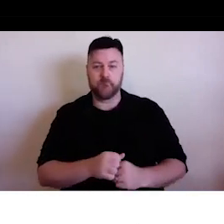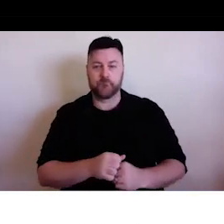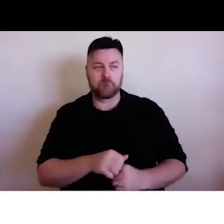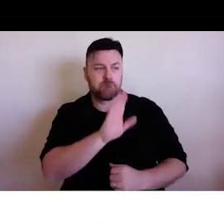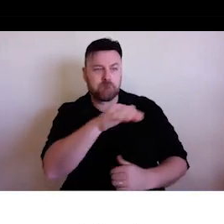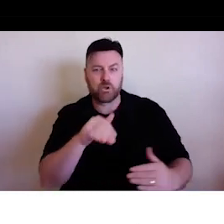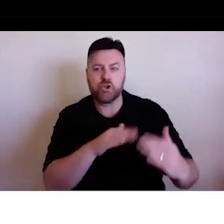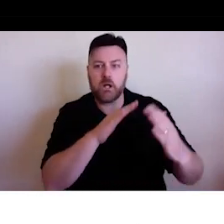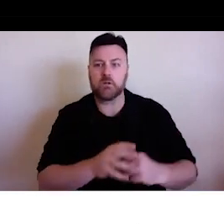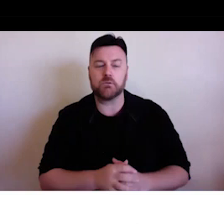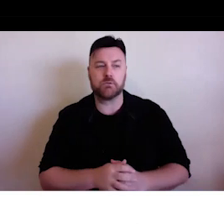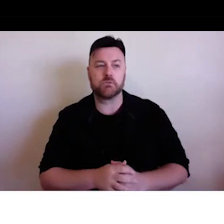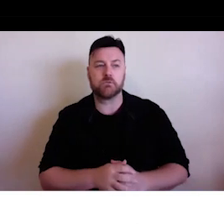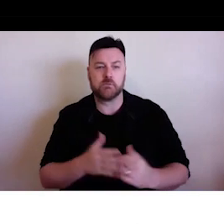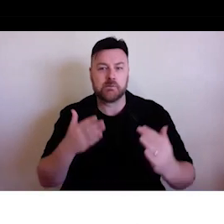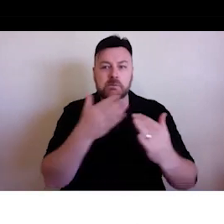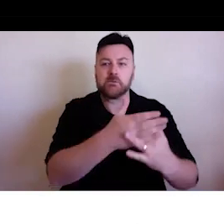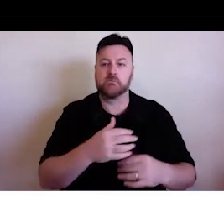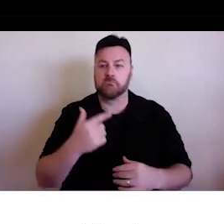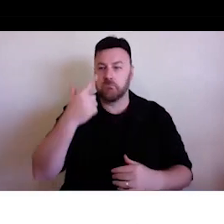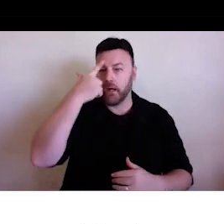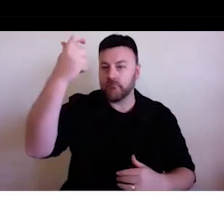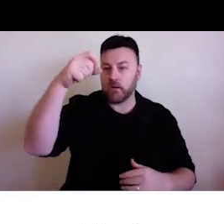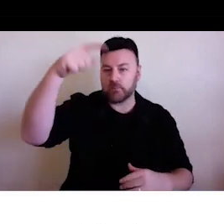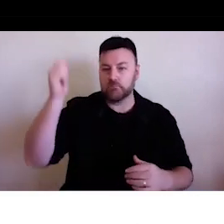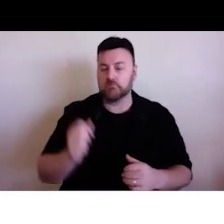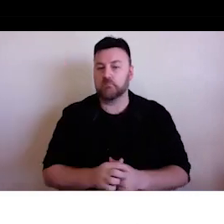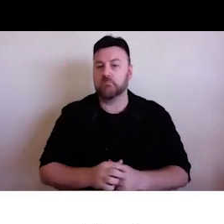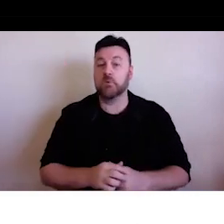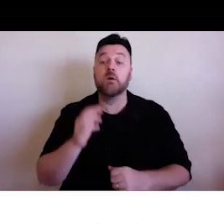disrupt and innovate. But that doesn't mean that a system can